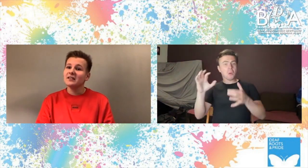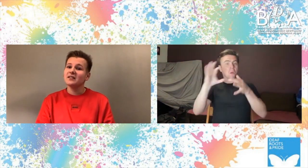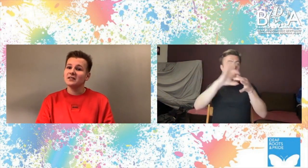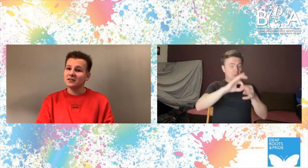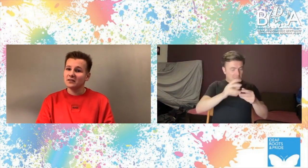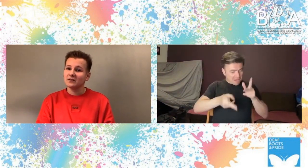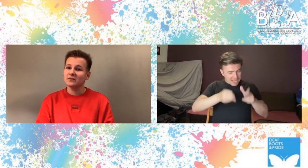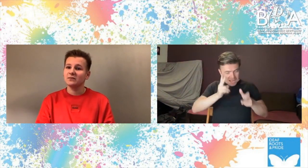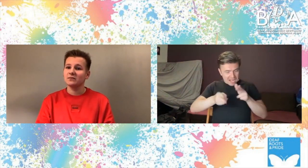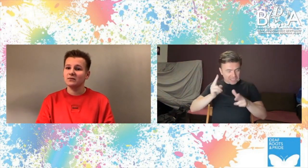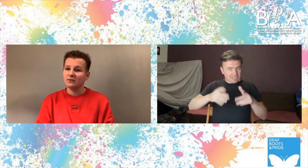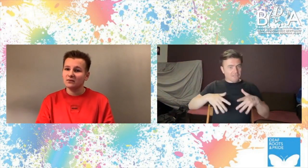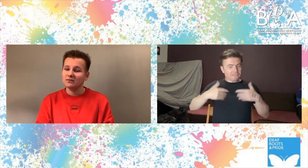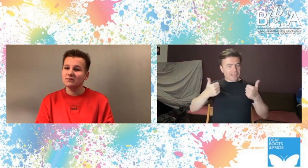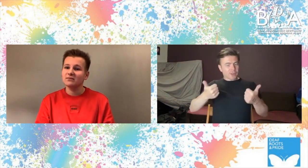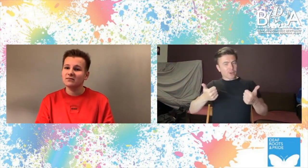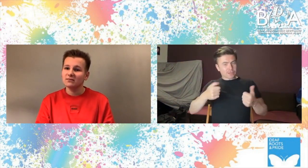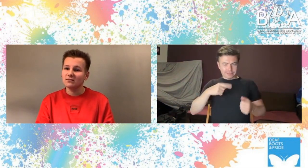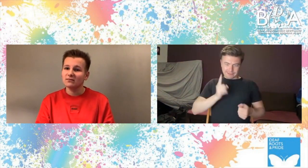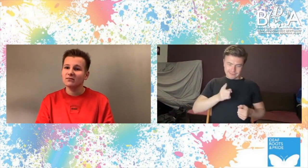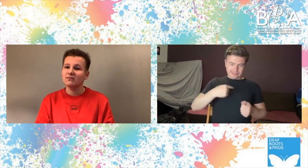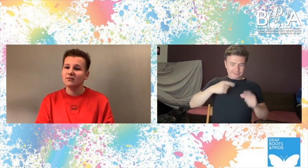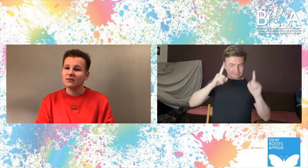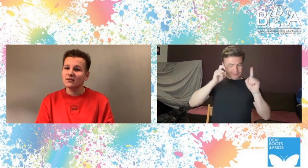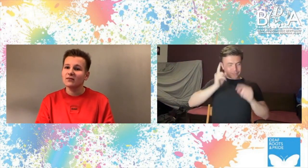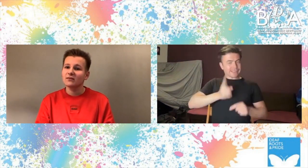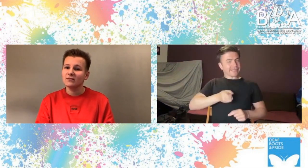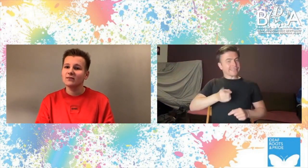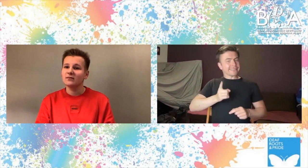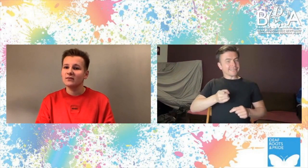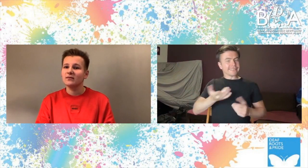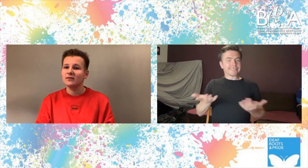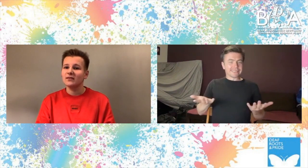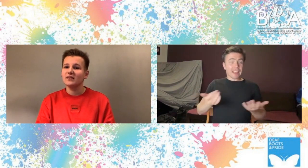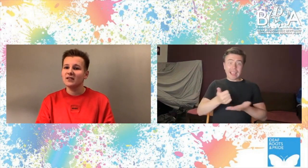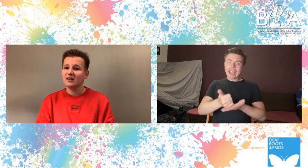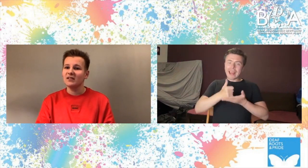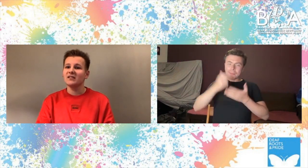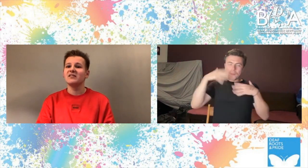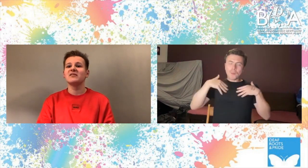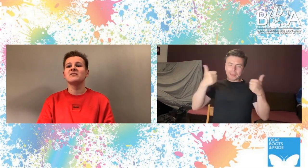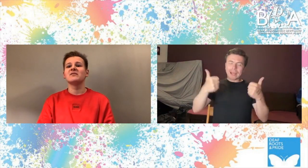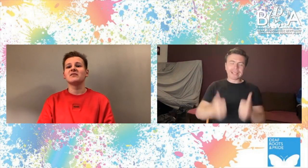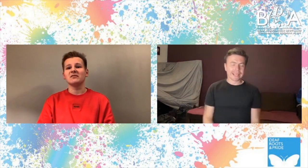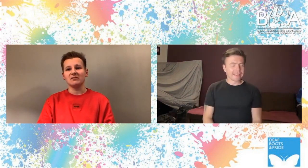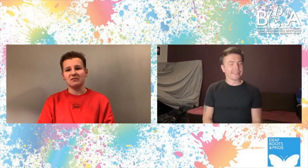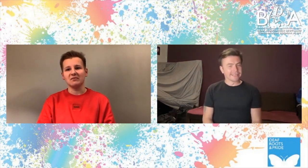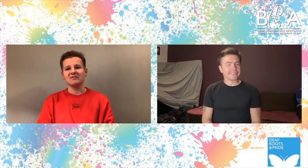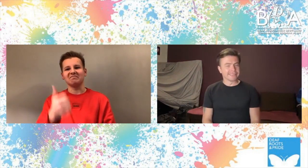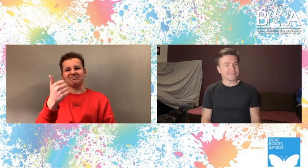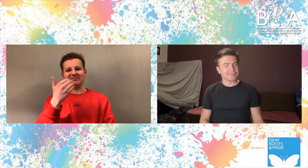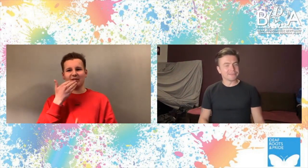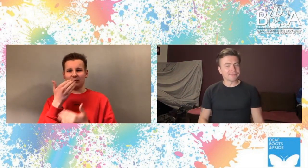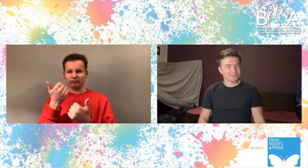there and take photographs, come back home and edit them. That process feels really nice, and it does support your well-being. It certainly does with mine.